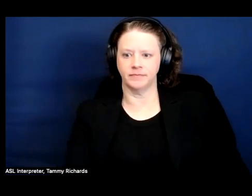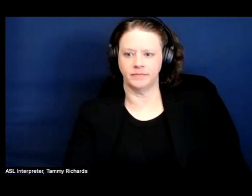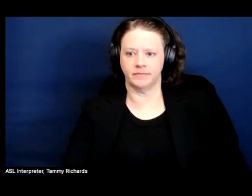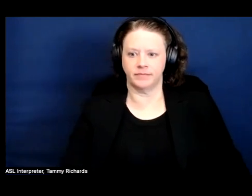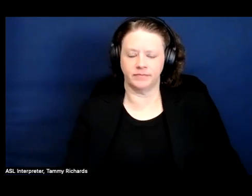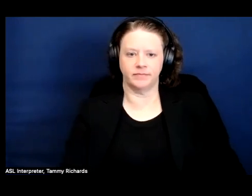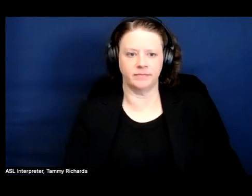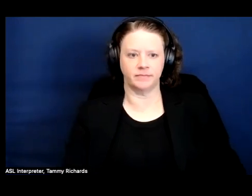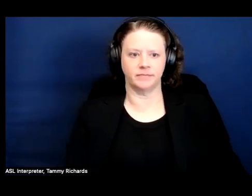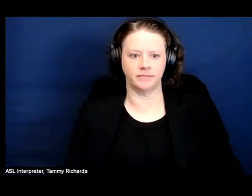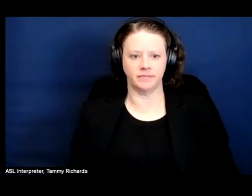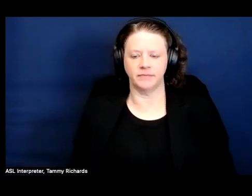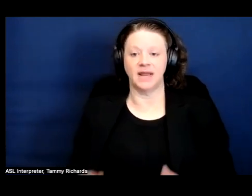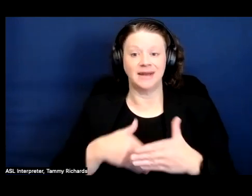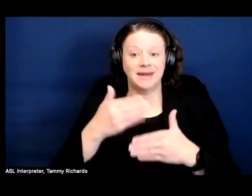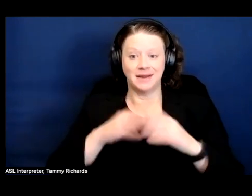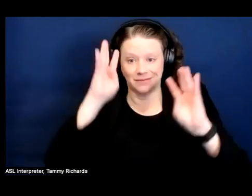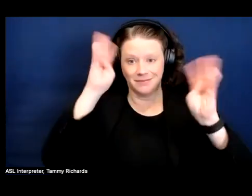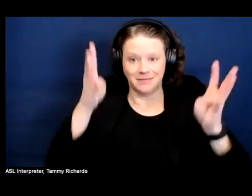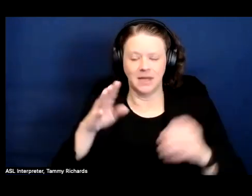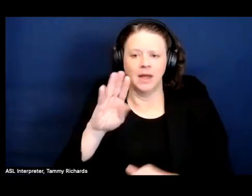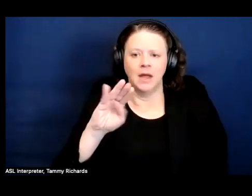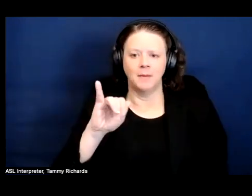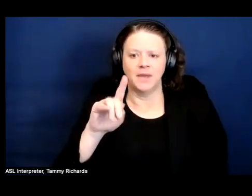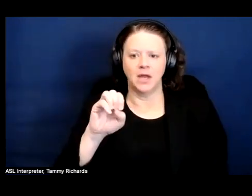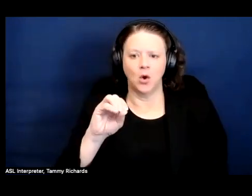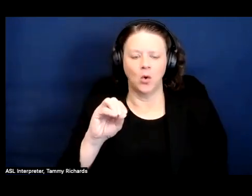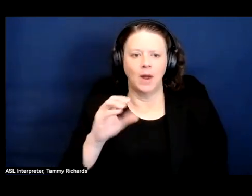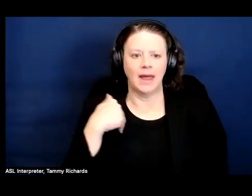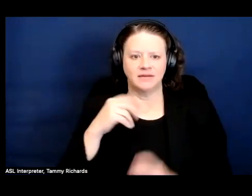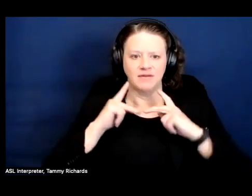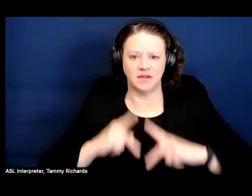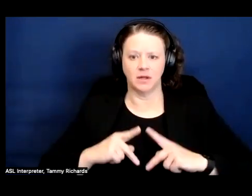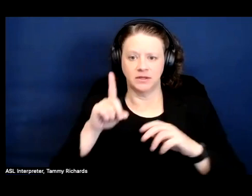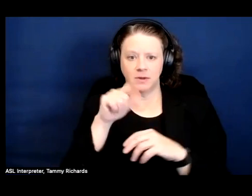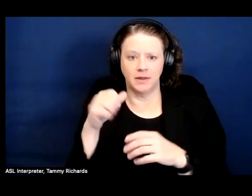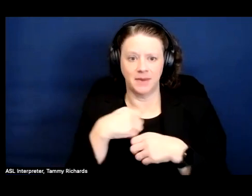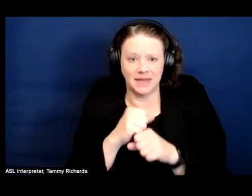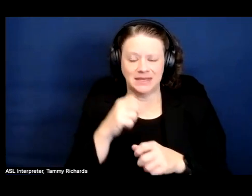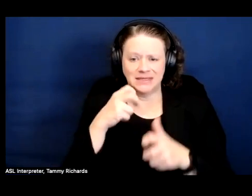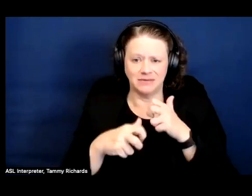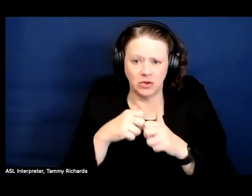in reality with so much discrimination based on Section 8, people would end up getting funneled and concentrated